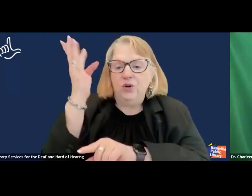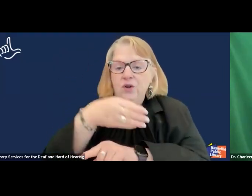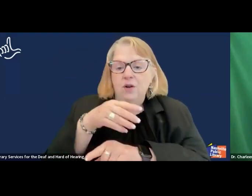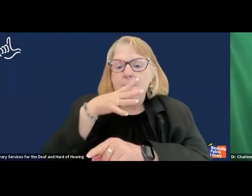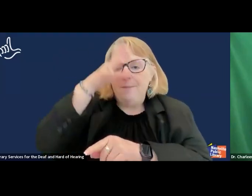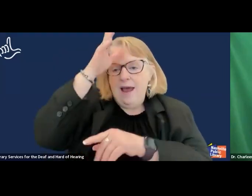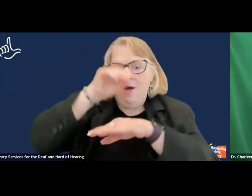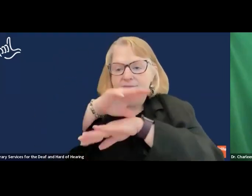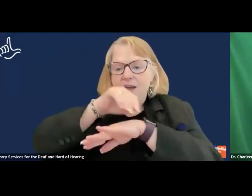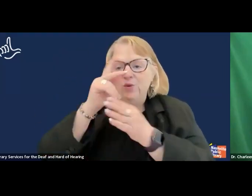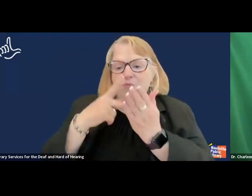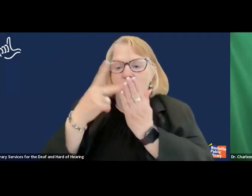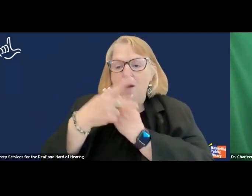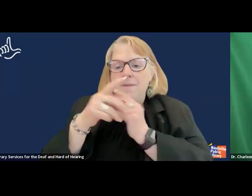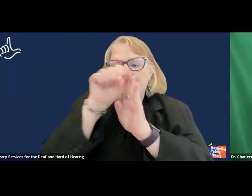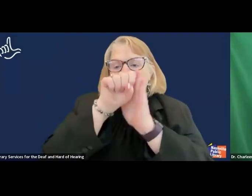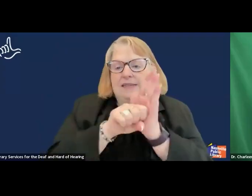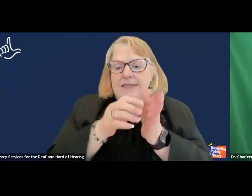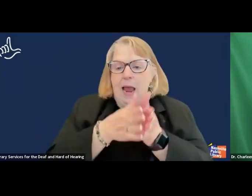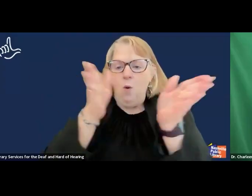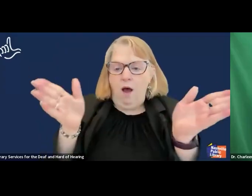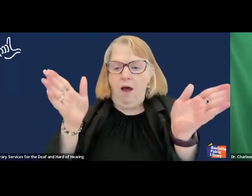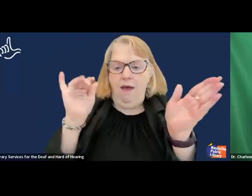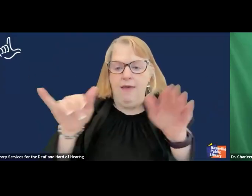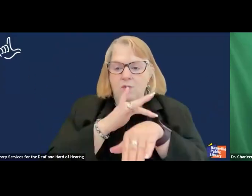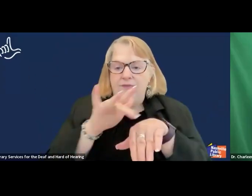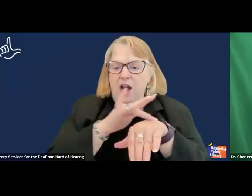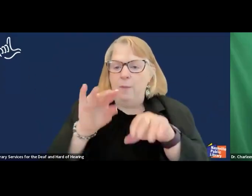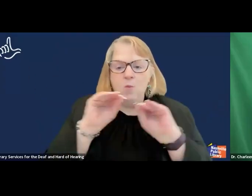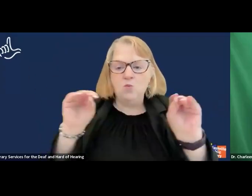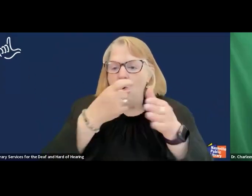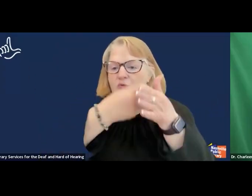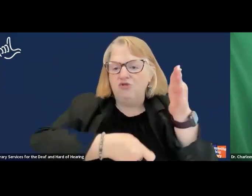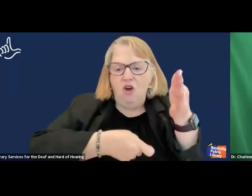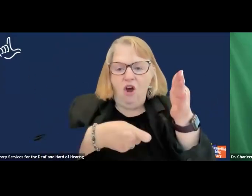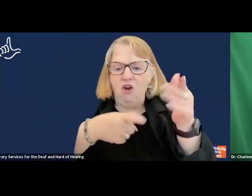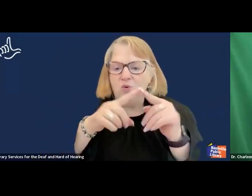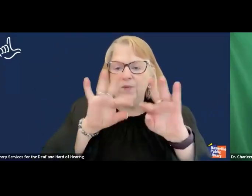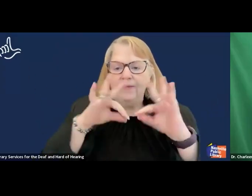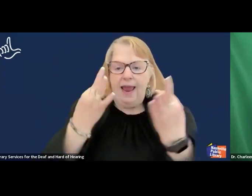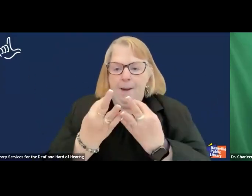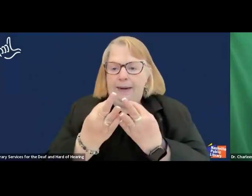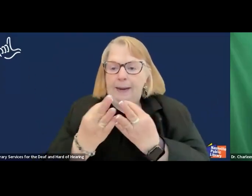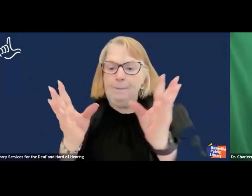He says also that Tennessee School for the Deaf offers the Deaf mentor and parent advisor program statewide,